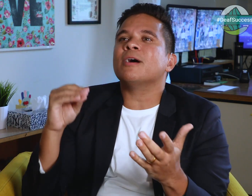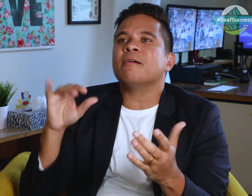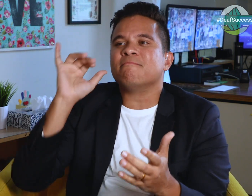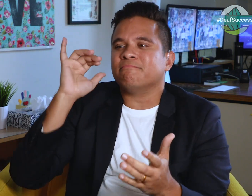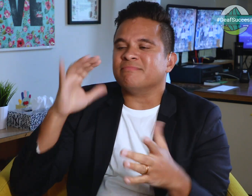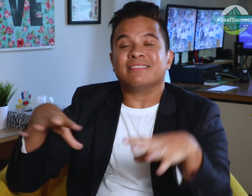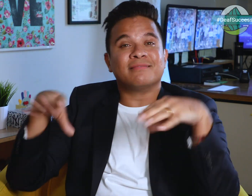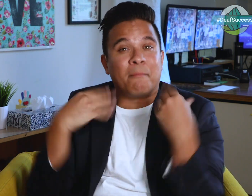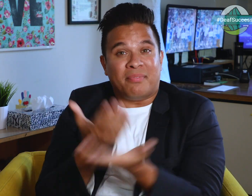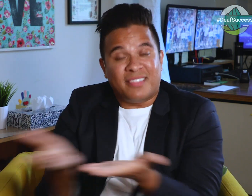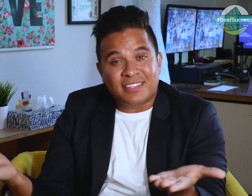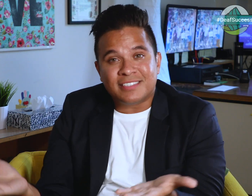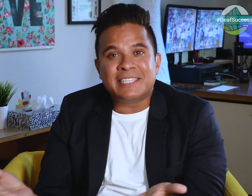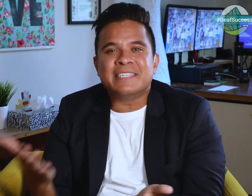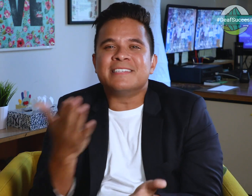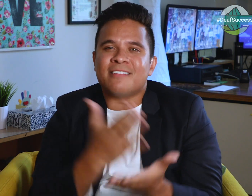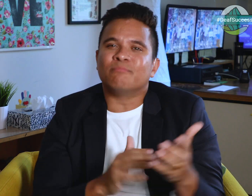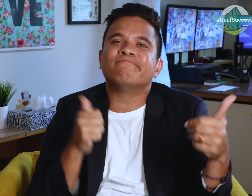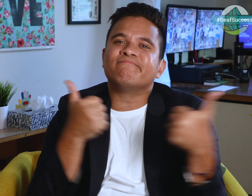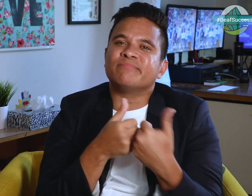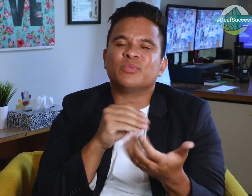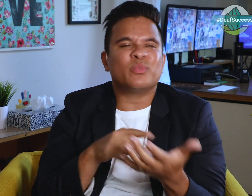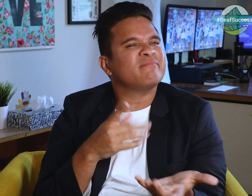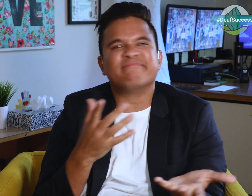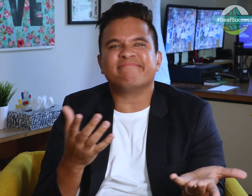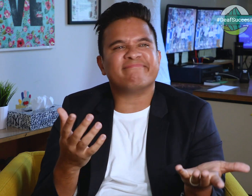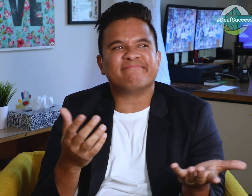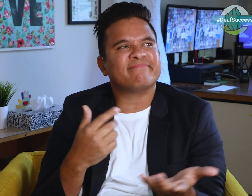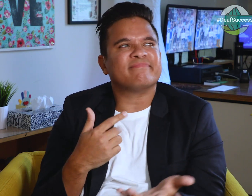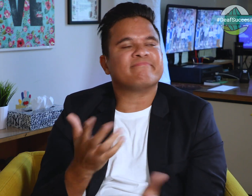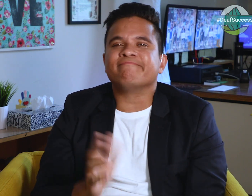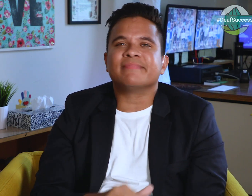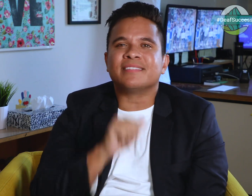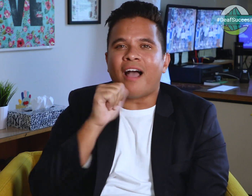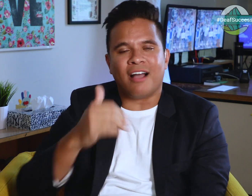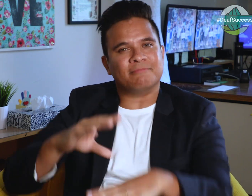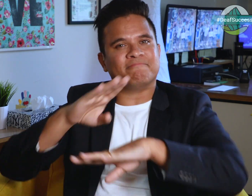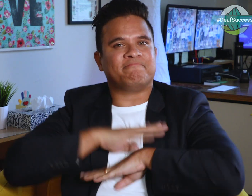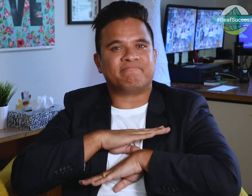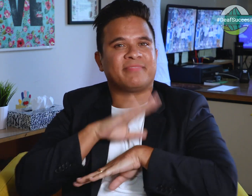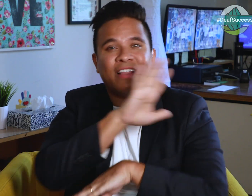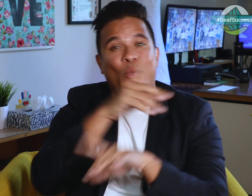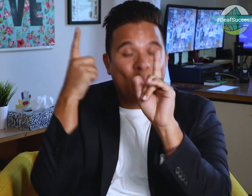knowing themselves better, having better coping strategies, learning how to accept things as they are.